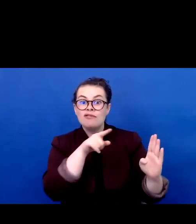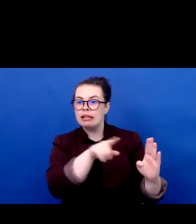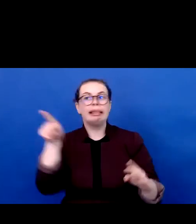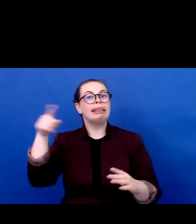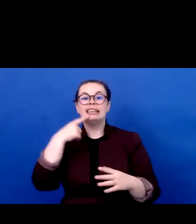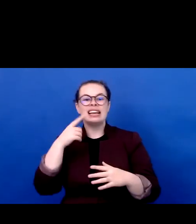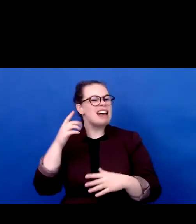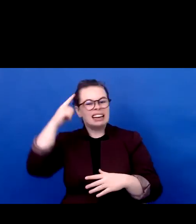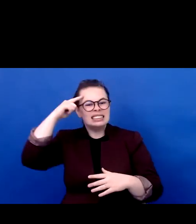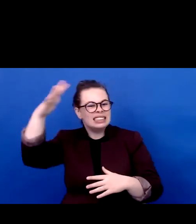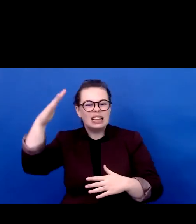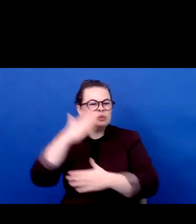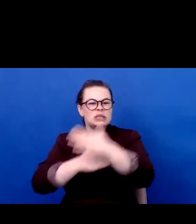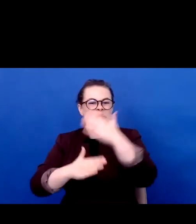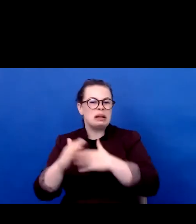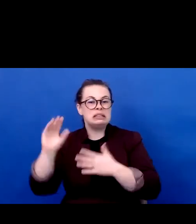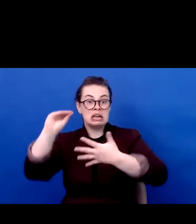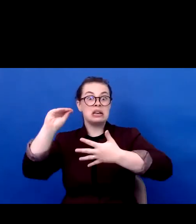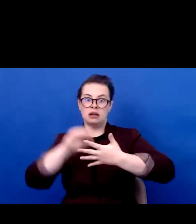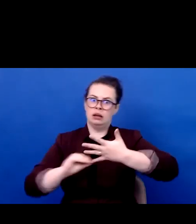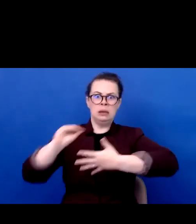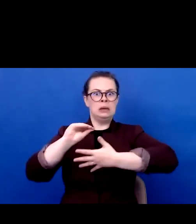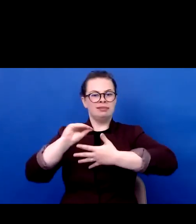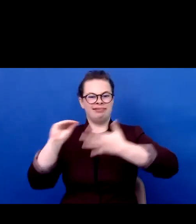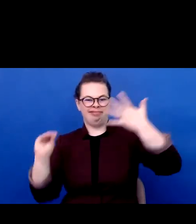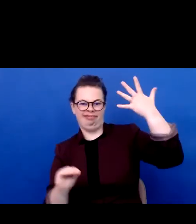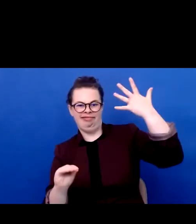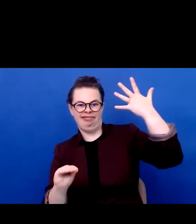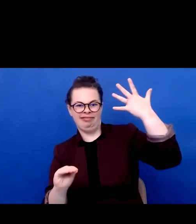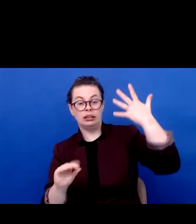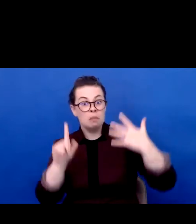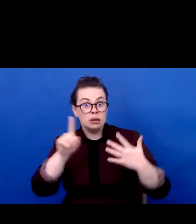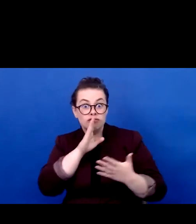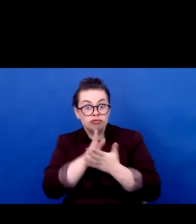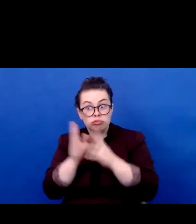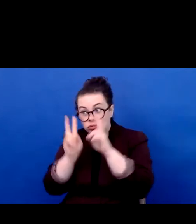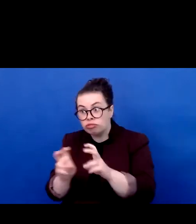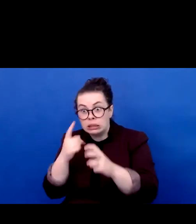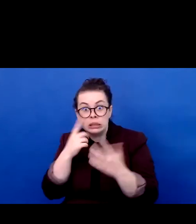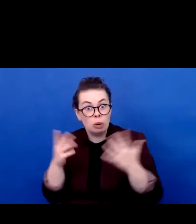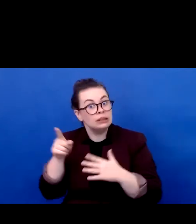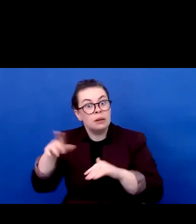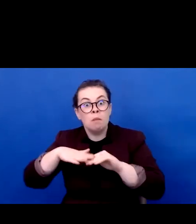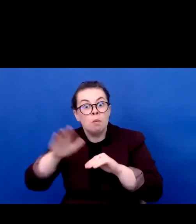there are many studies that have been done in the uk and the the us which has revealed these numbers